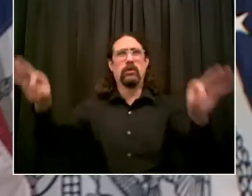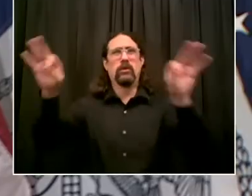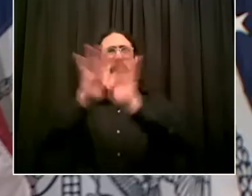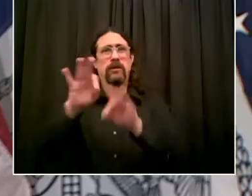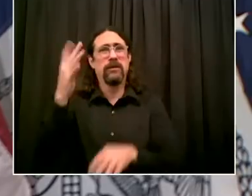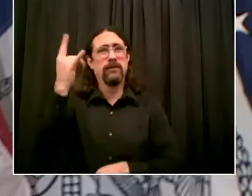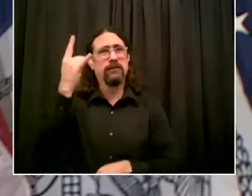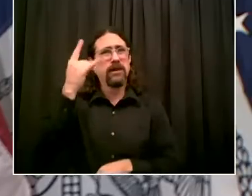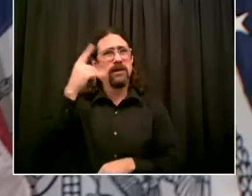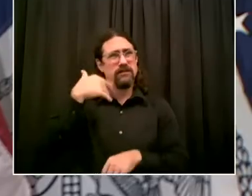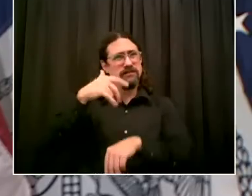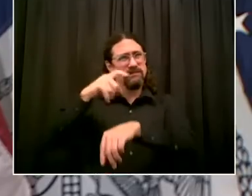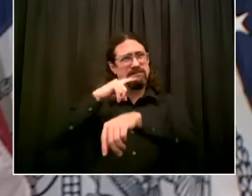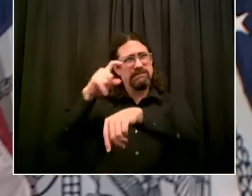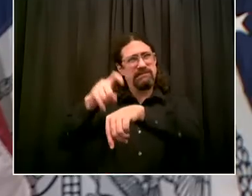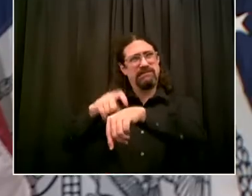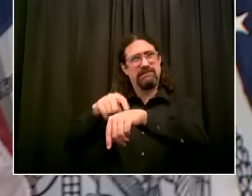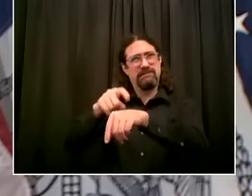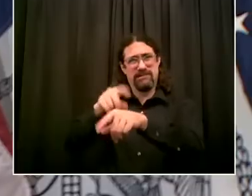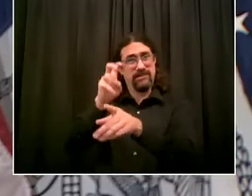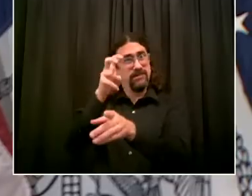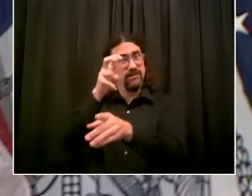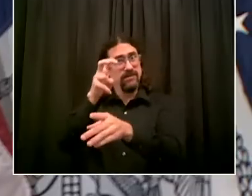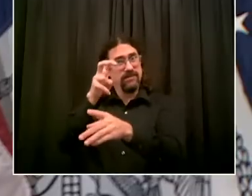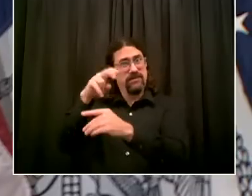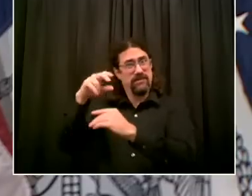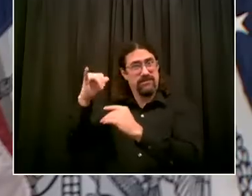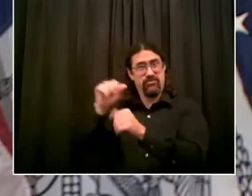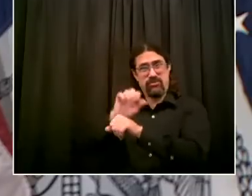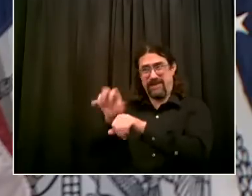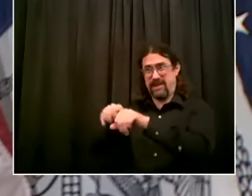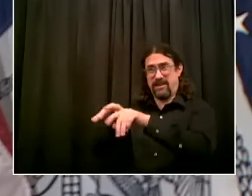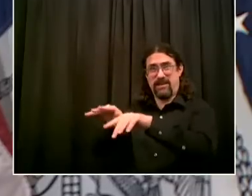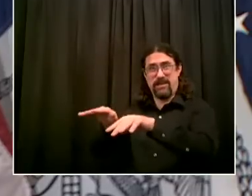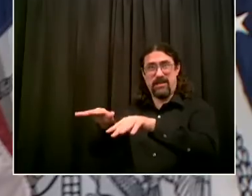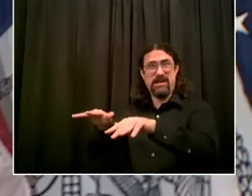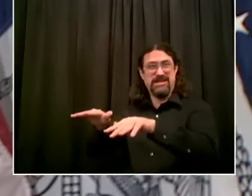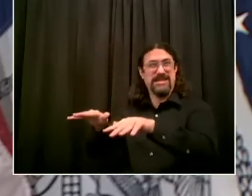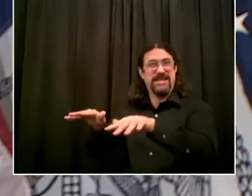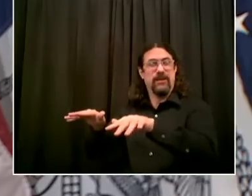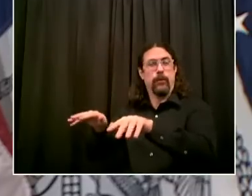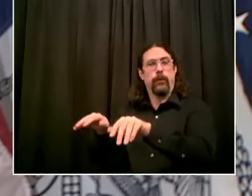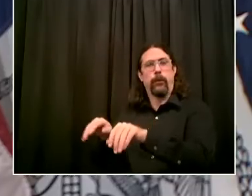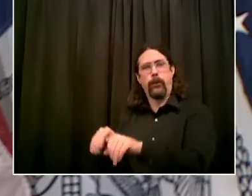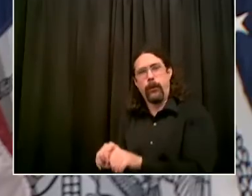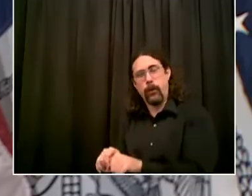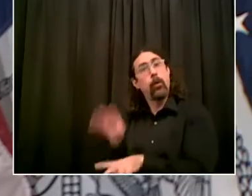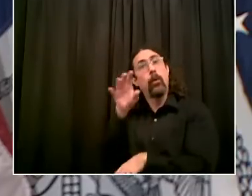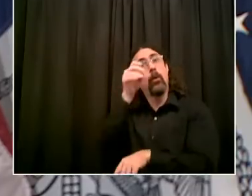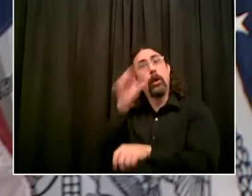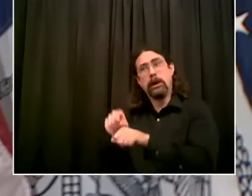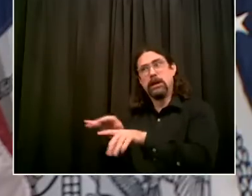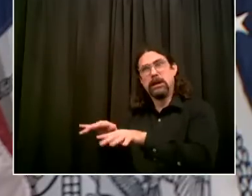DDIECSSIVE EWEK IN THE BATTLE AGAAINST THE CORONAVIRUS. THIS IS WHEN WE CAN START TO TURN THE TIDE IN